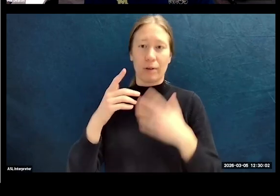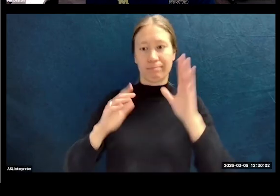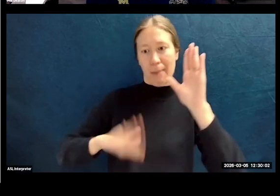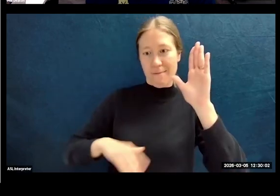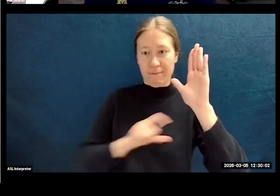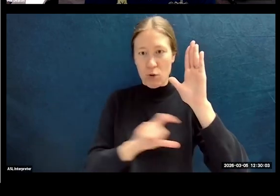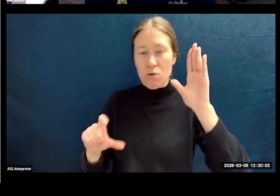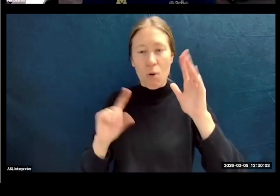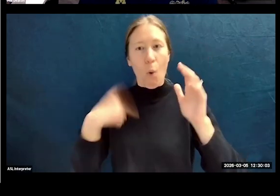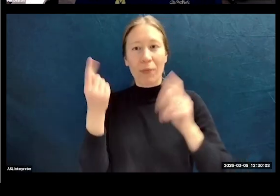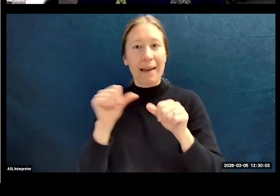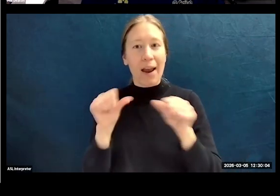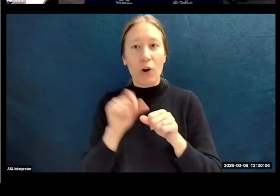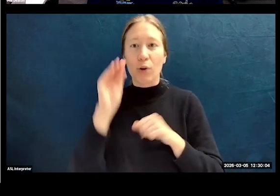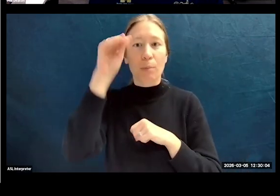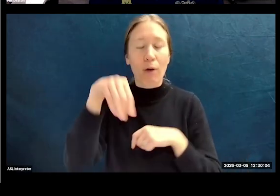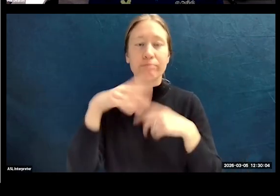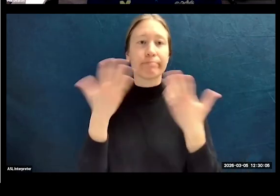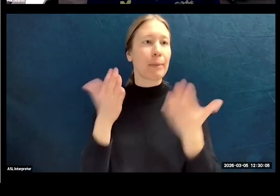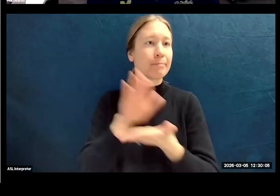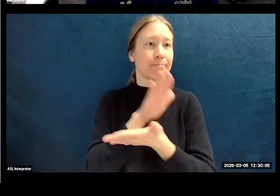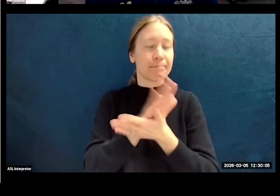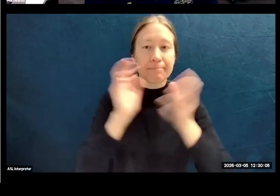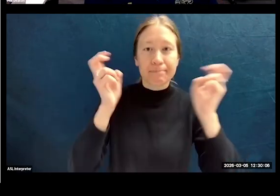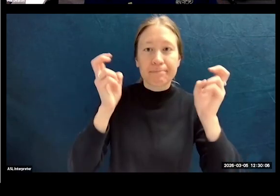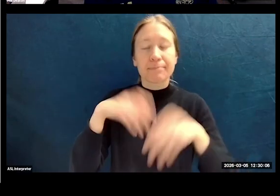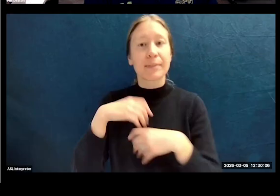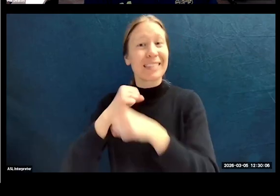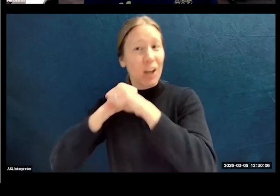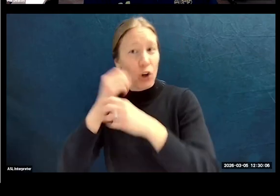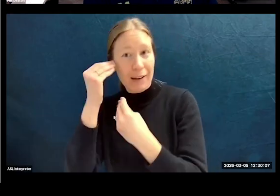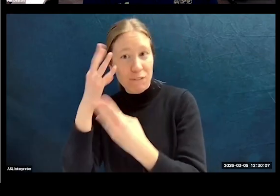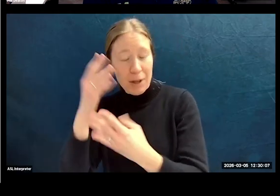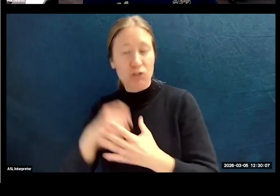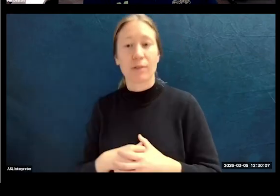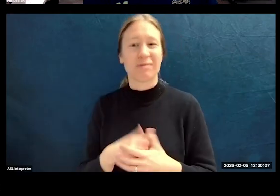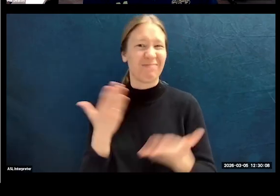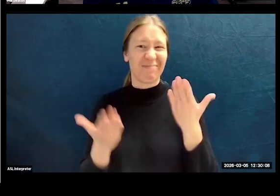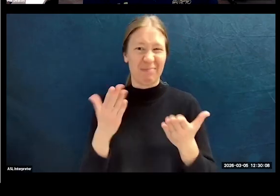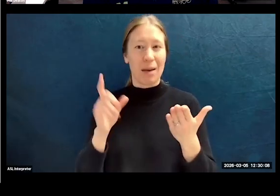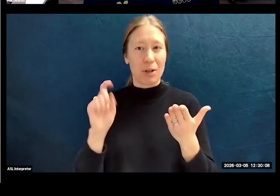the document title, information about the security of the document, you may want to ensure that you are providing